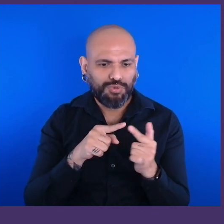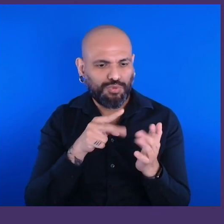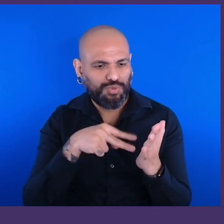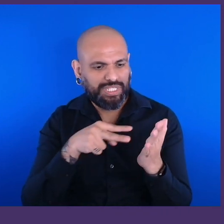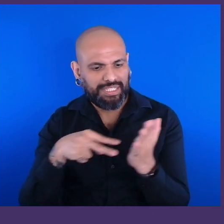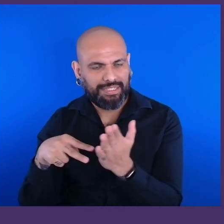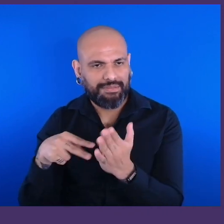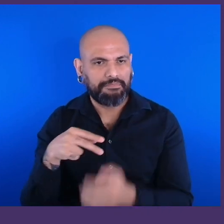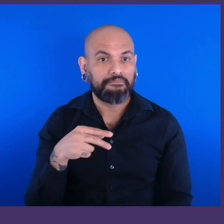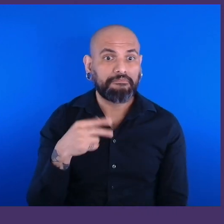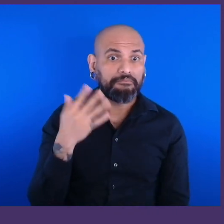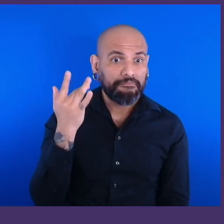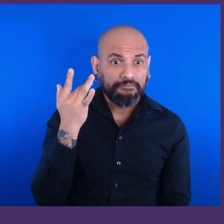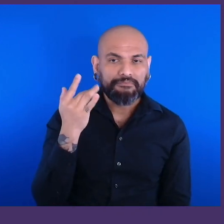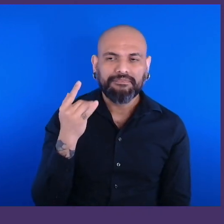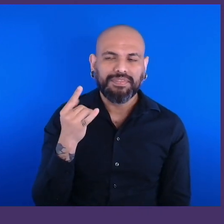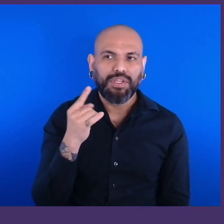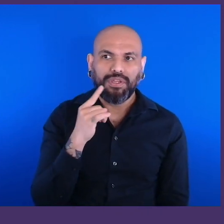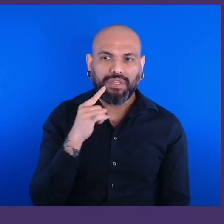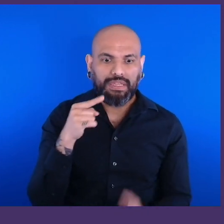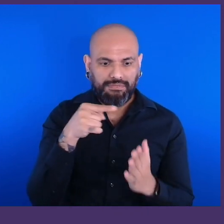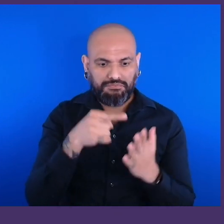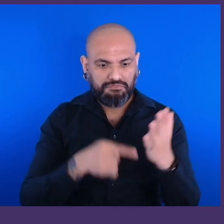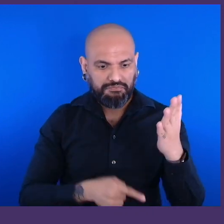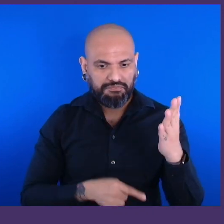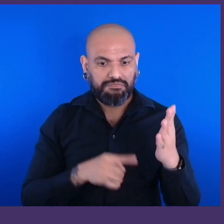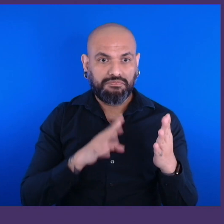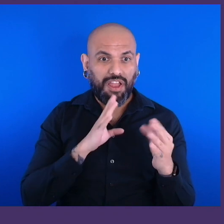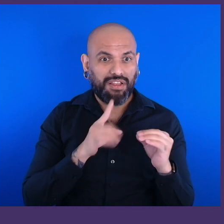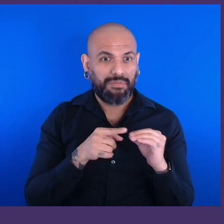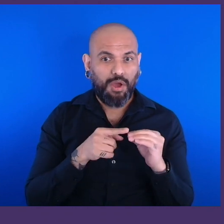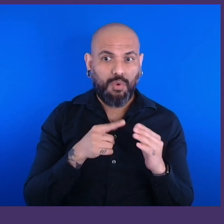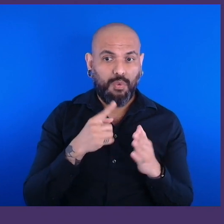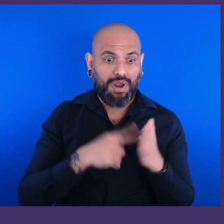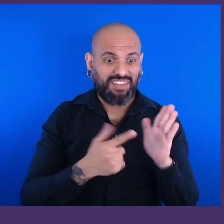into what is forbidden, what is harmful exploitation